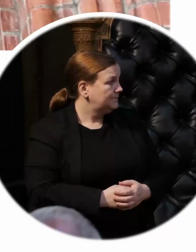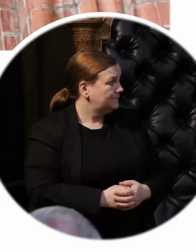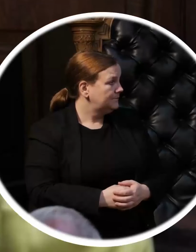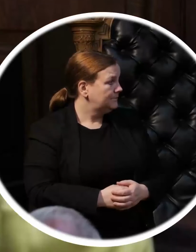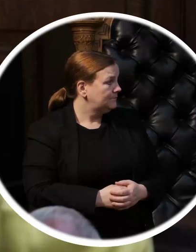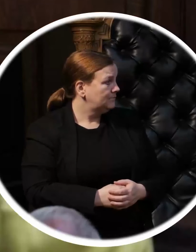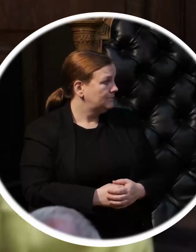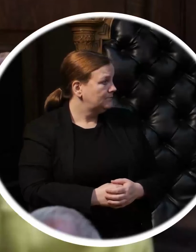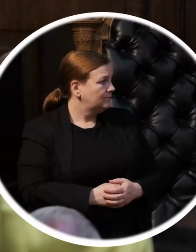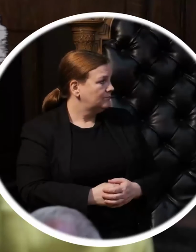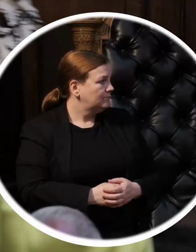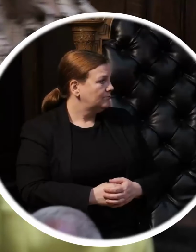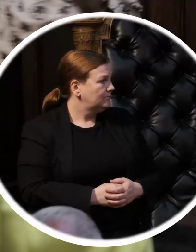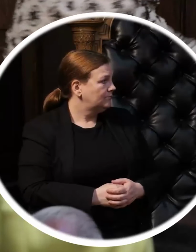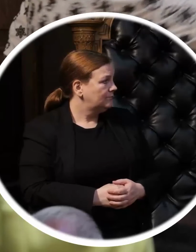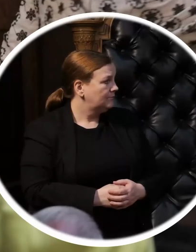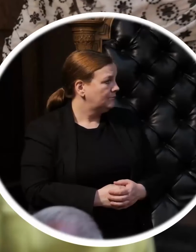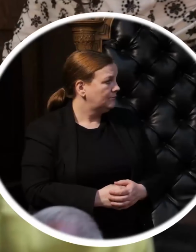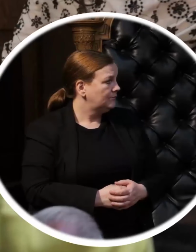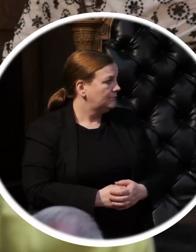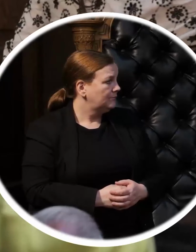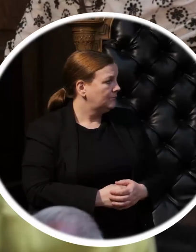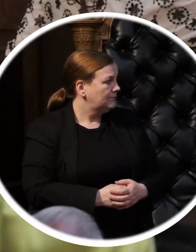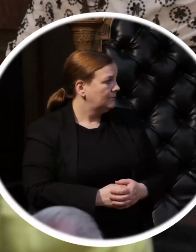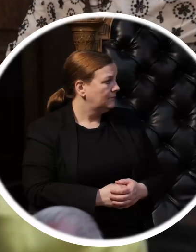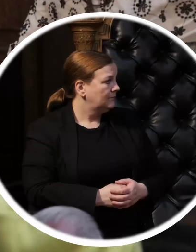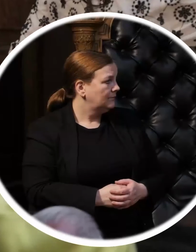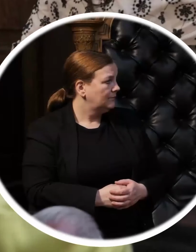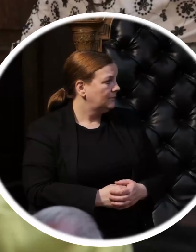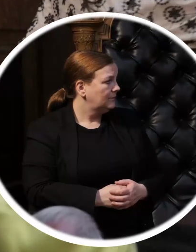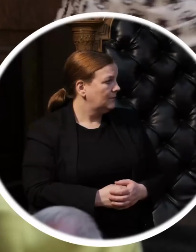It's these doorways here. It's these two.